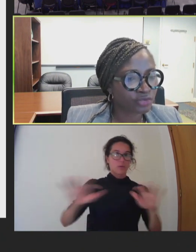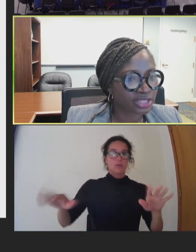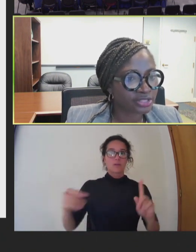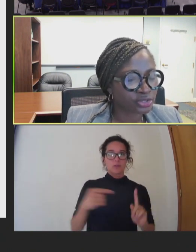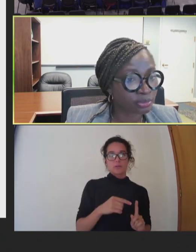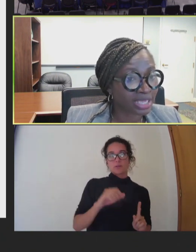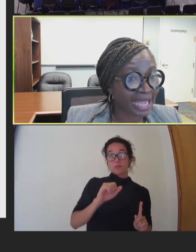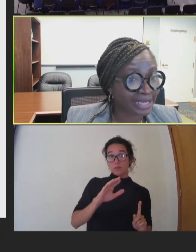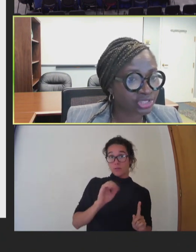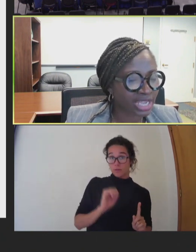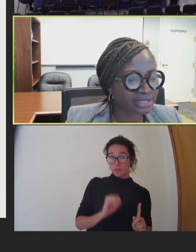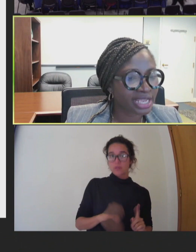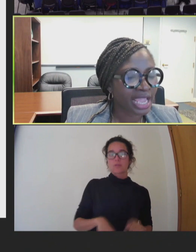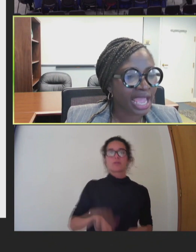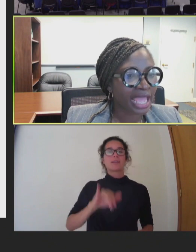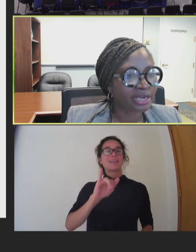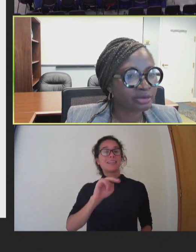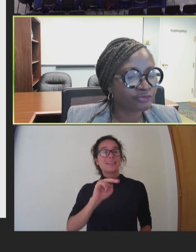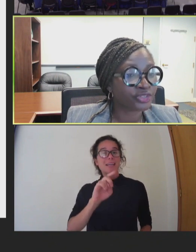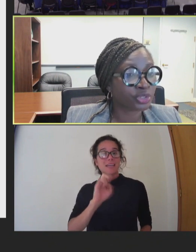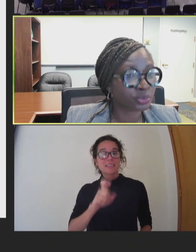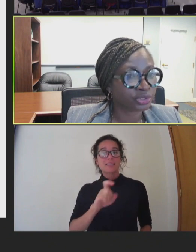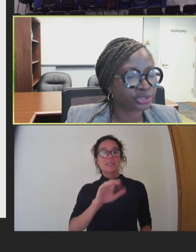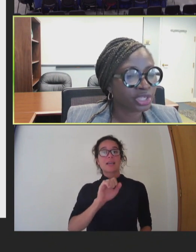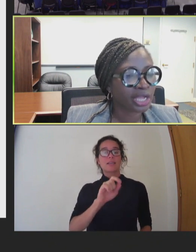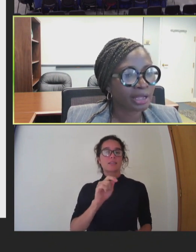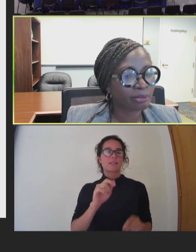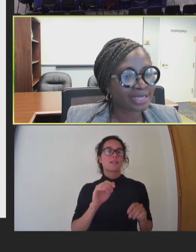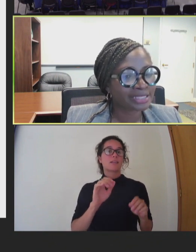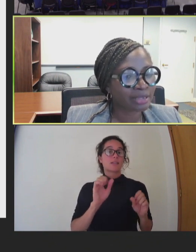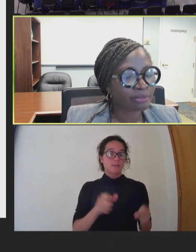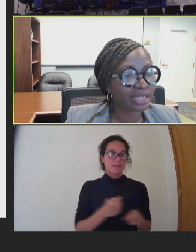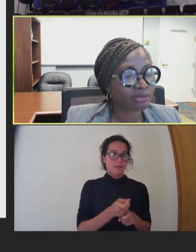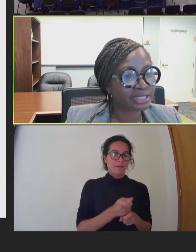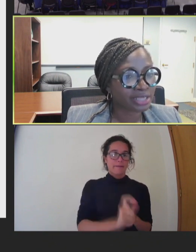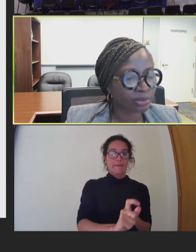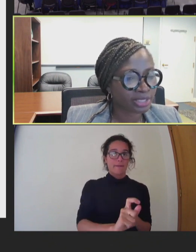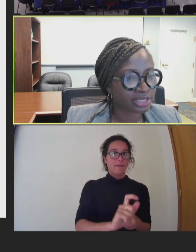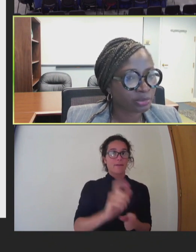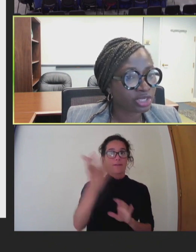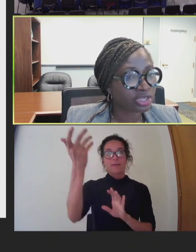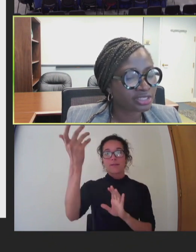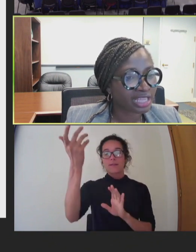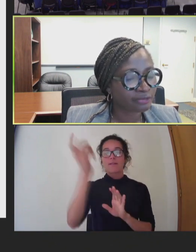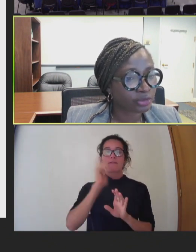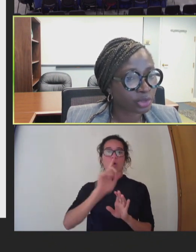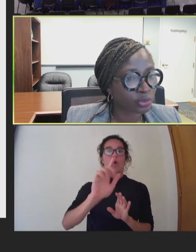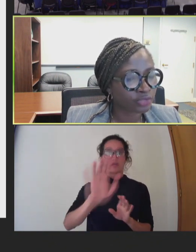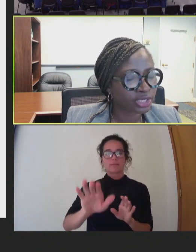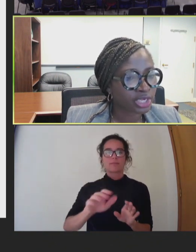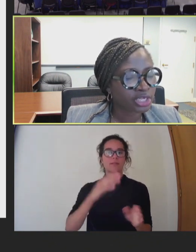for this to be hijacked and fuel anti-migrant commentary. We learned that from COVID.